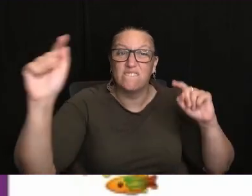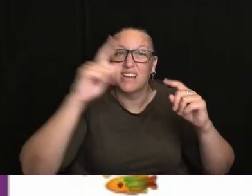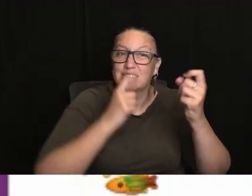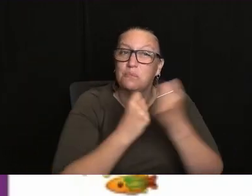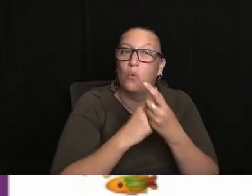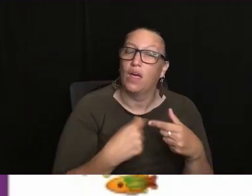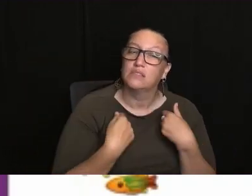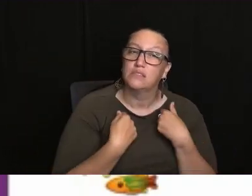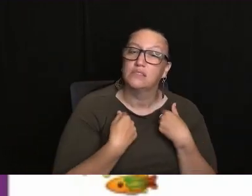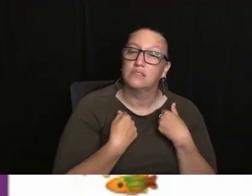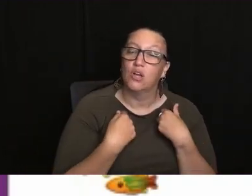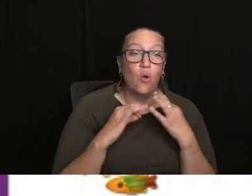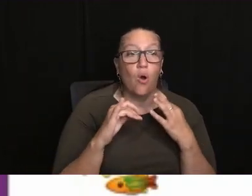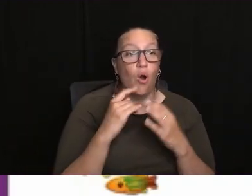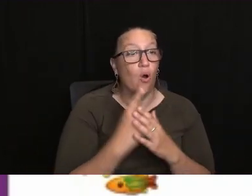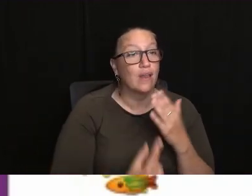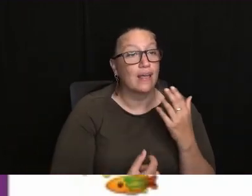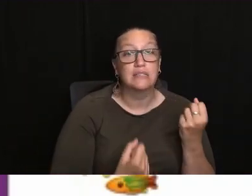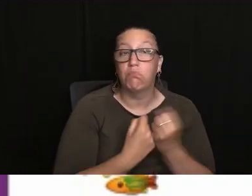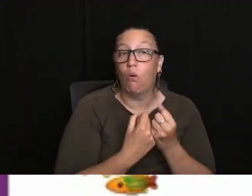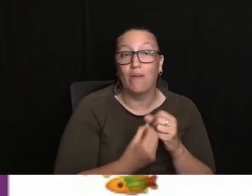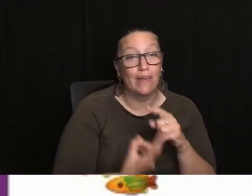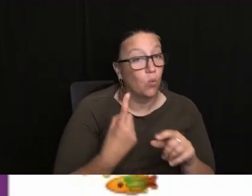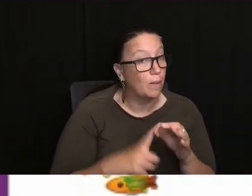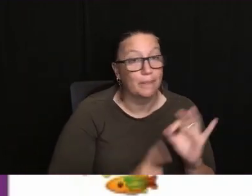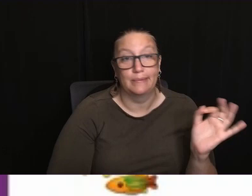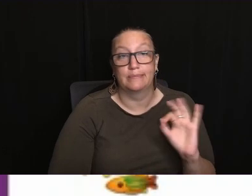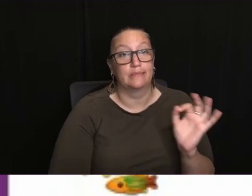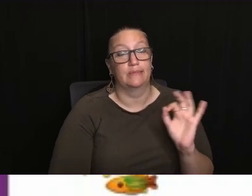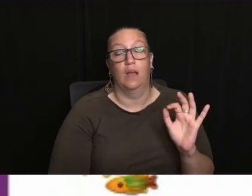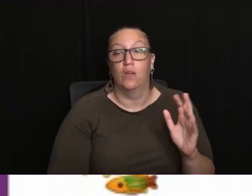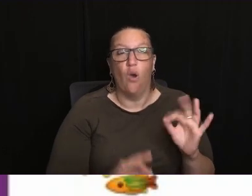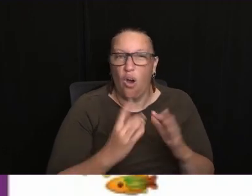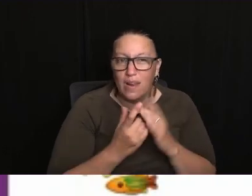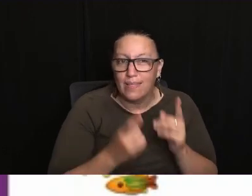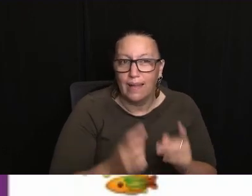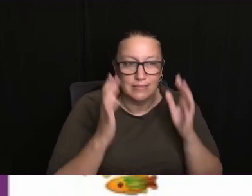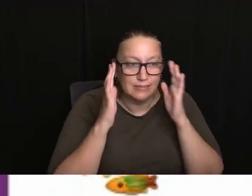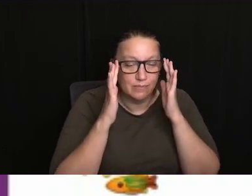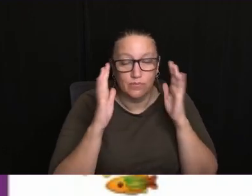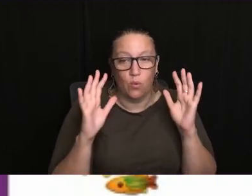and it's not just supporting us with equipment or um necessarily all the information it's just